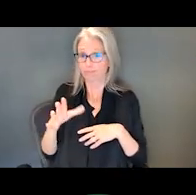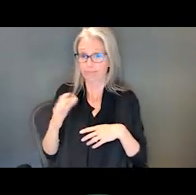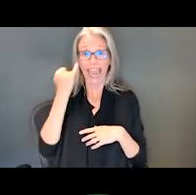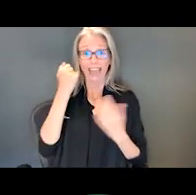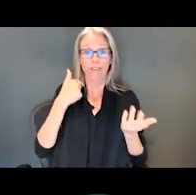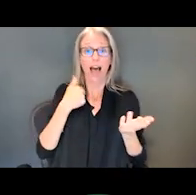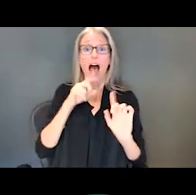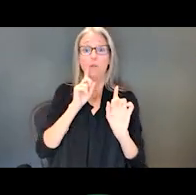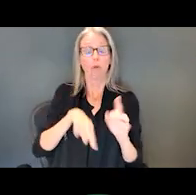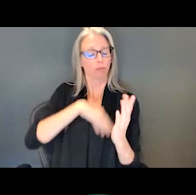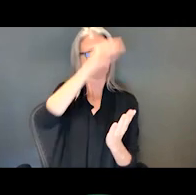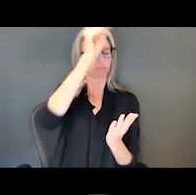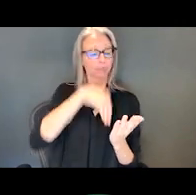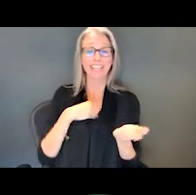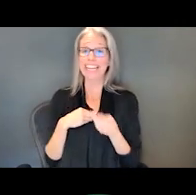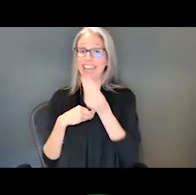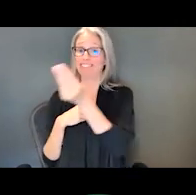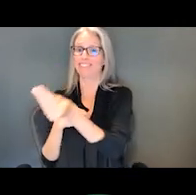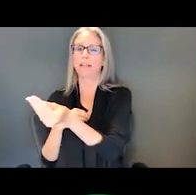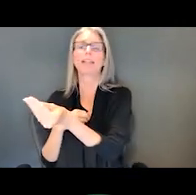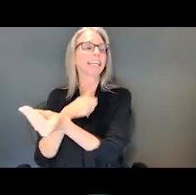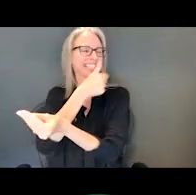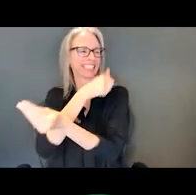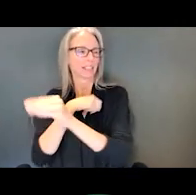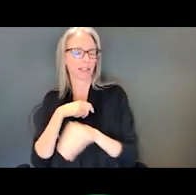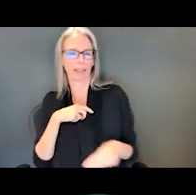that's necessary in those spaces and places.